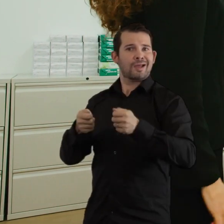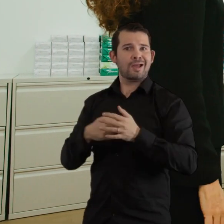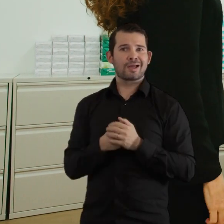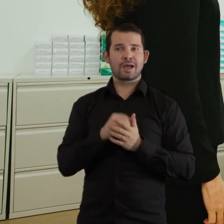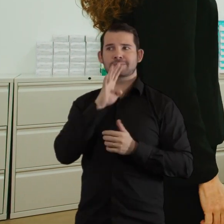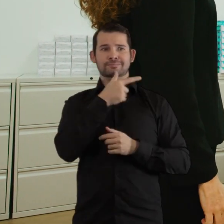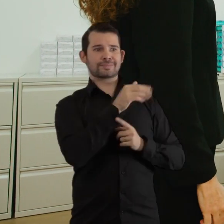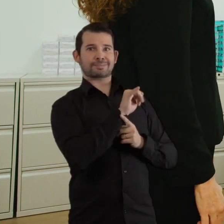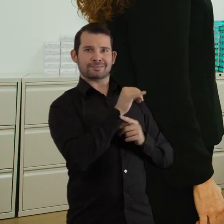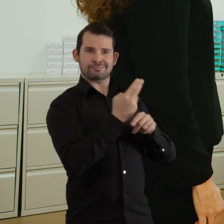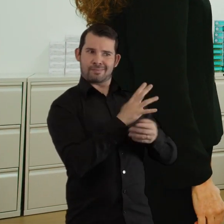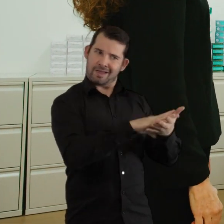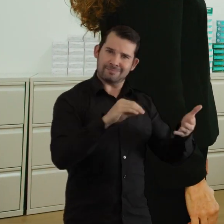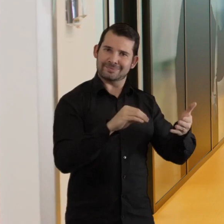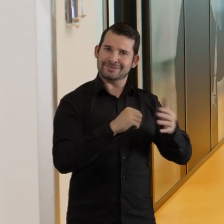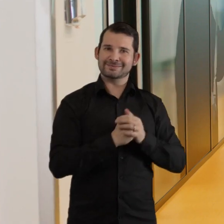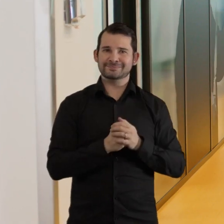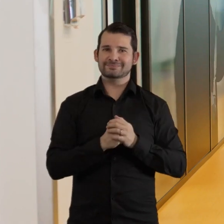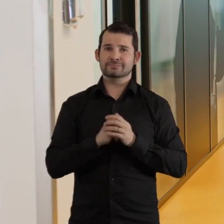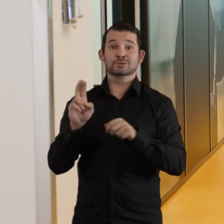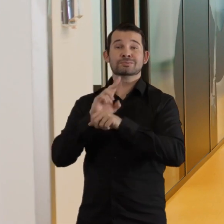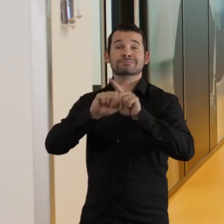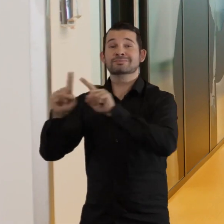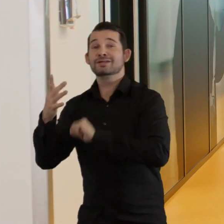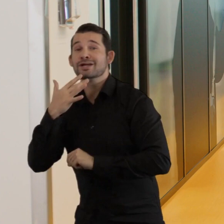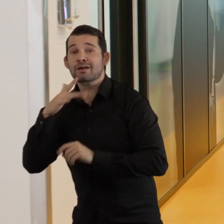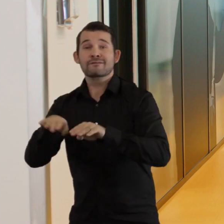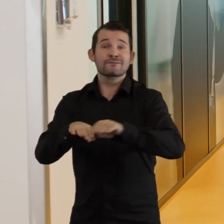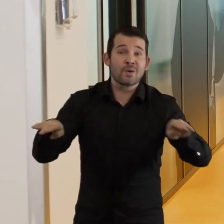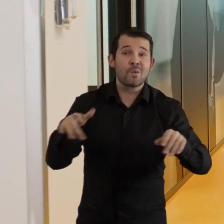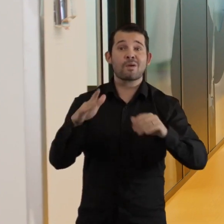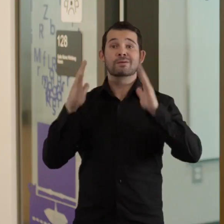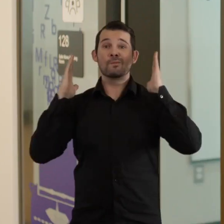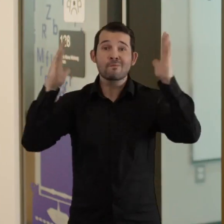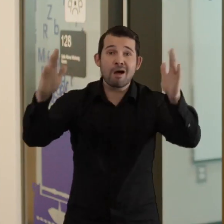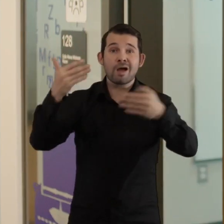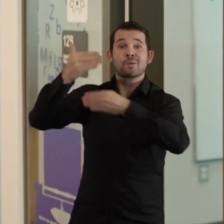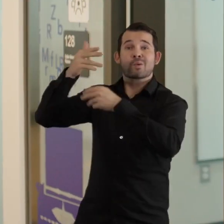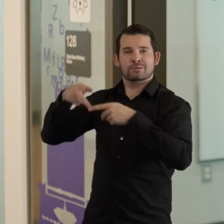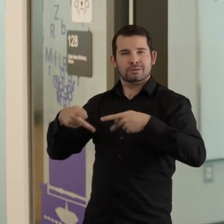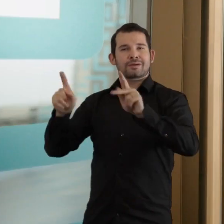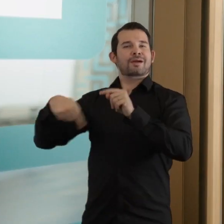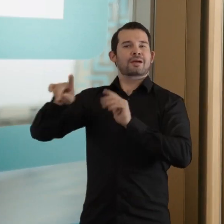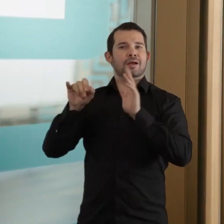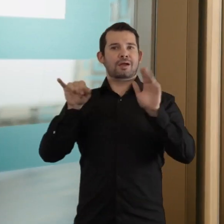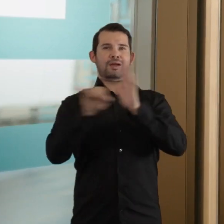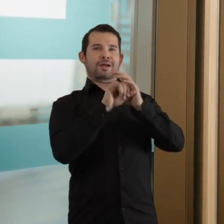"Gabi, make a copy." Using different colours on floors, walls and windows provides visual identification and contrast.